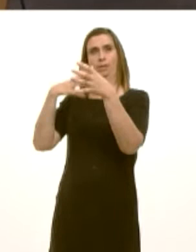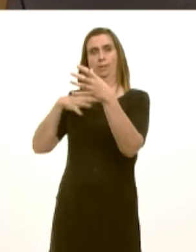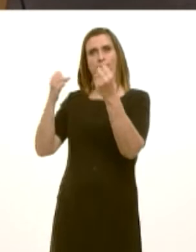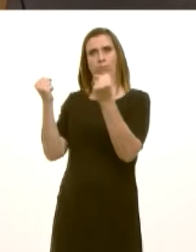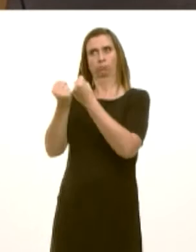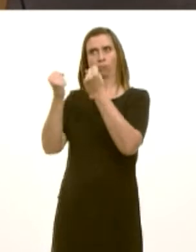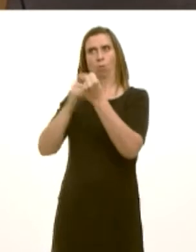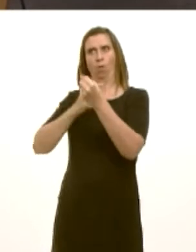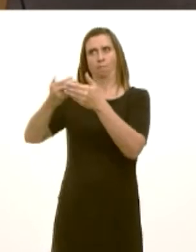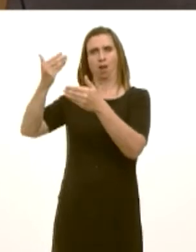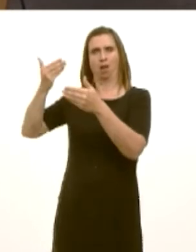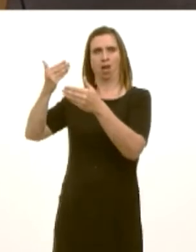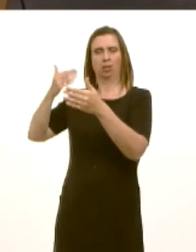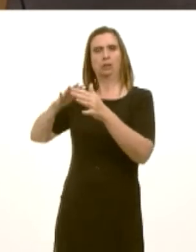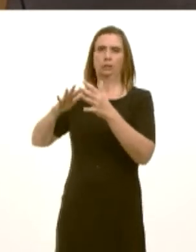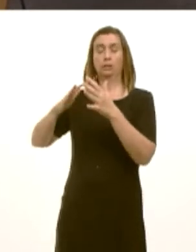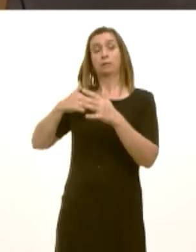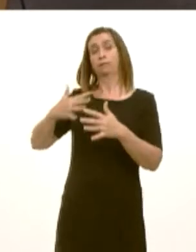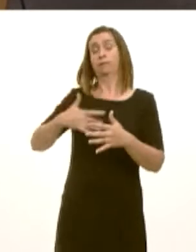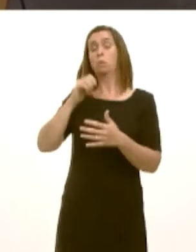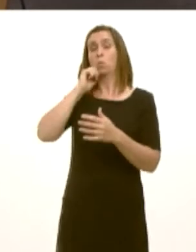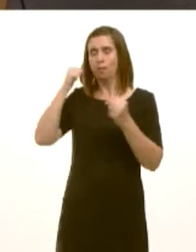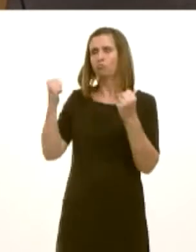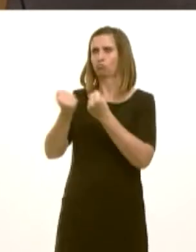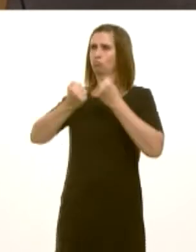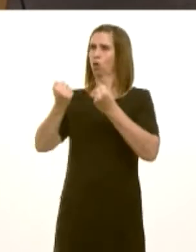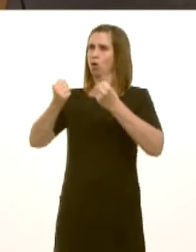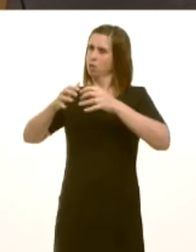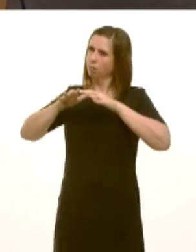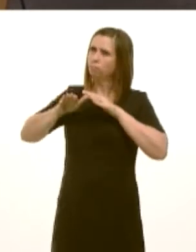past actions, but we believe it will be in a position of strength in the future given